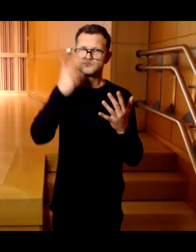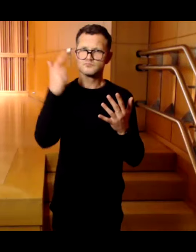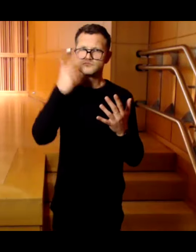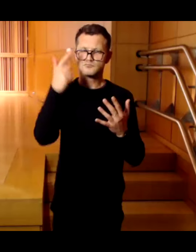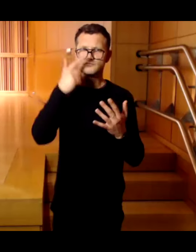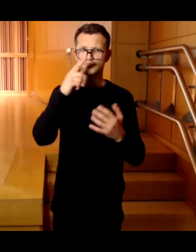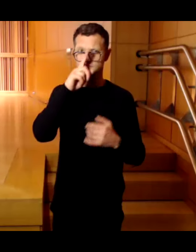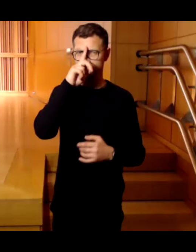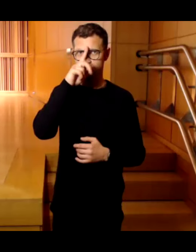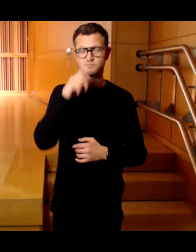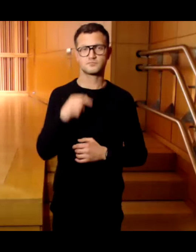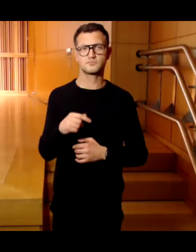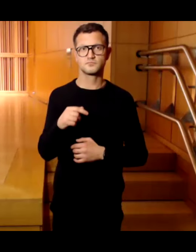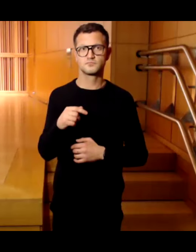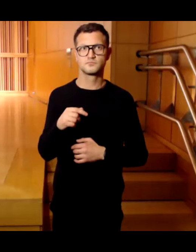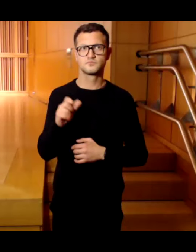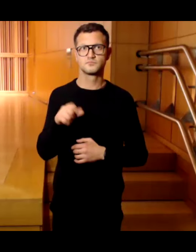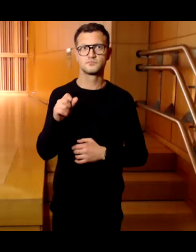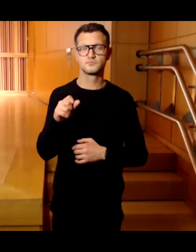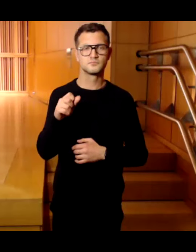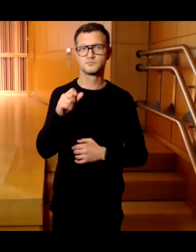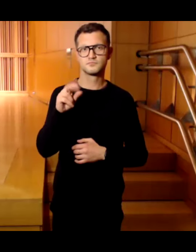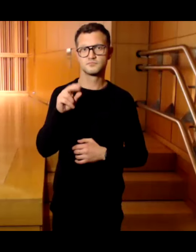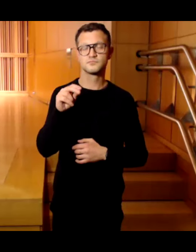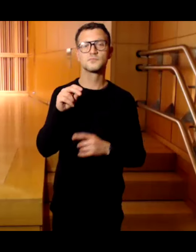And said, one does these things because in the doing.